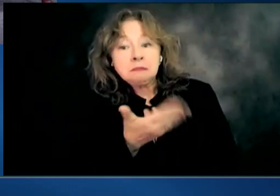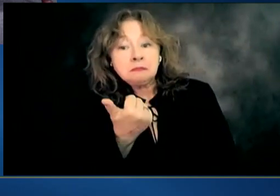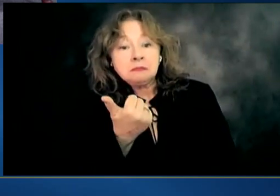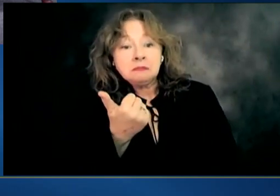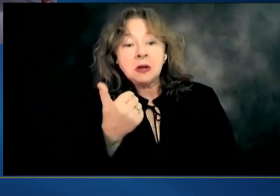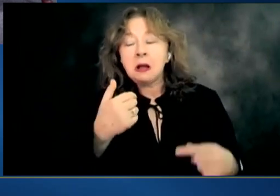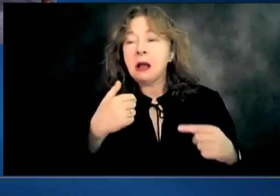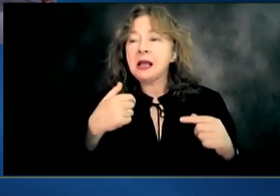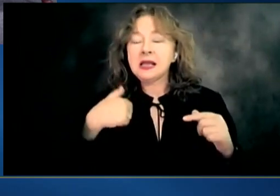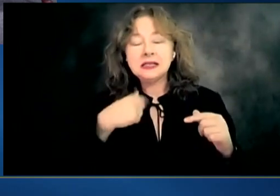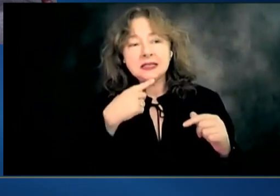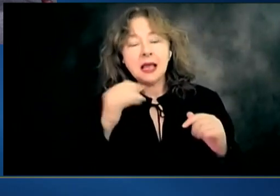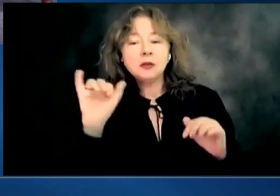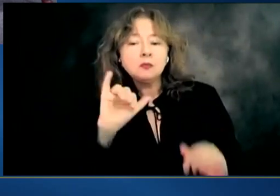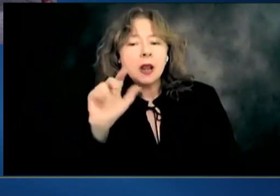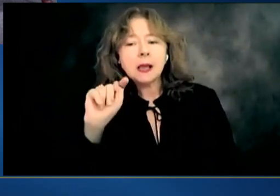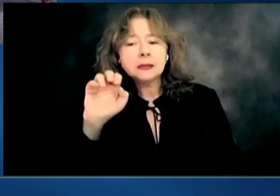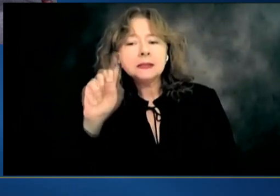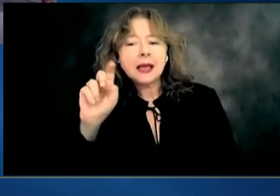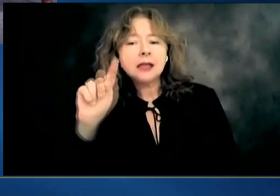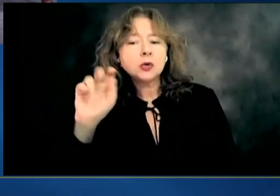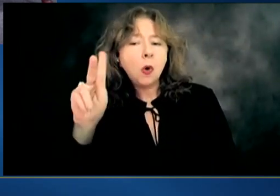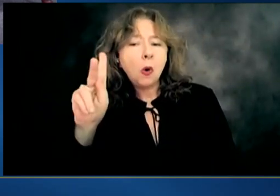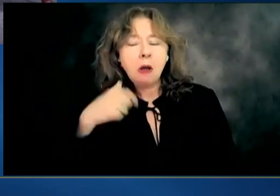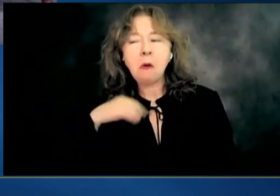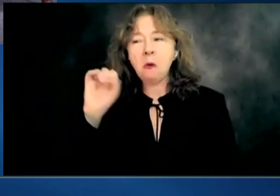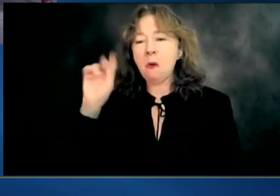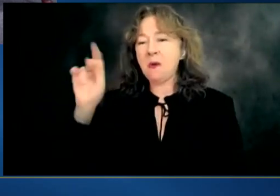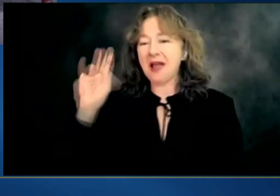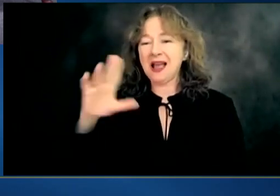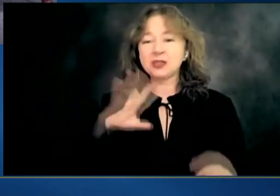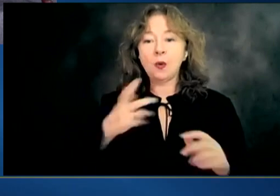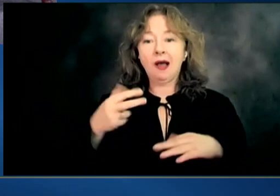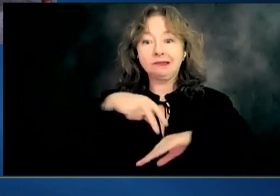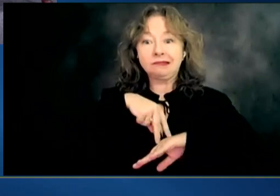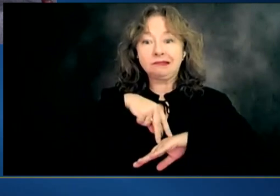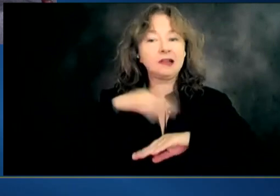so I'm going to walk around the stage instead of just standing at the podium.